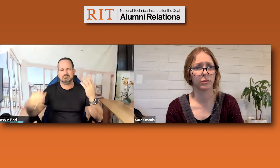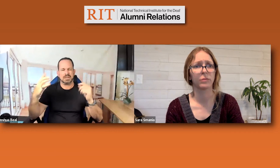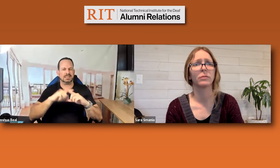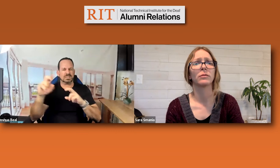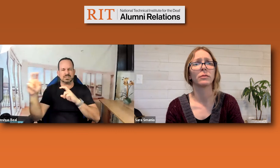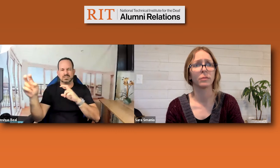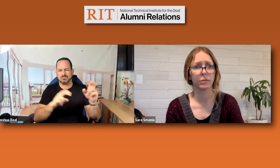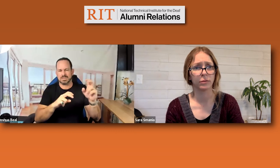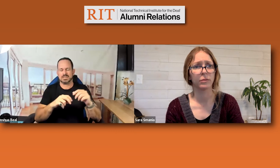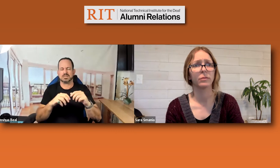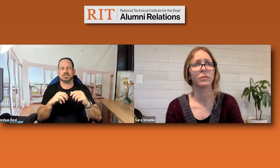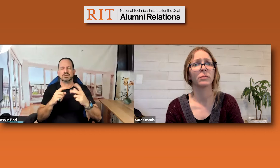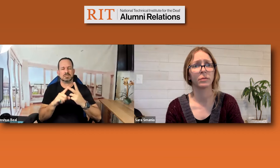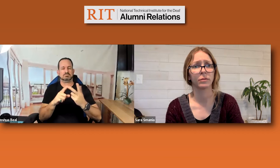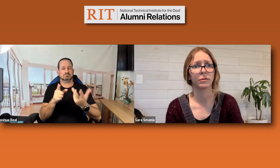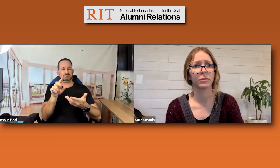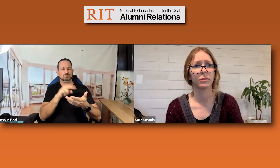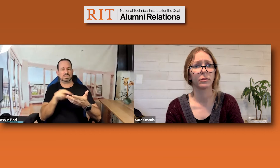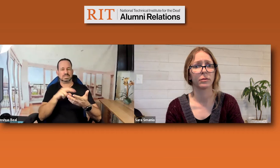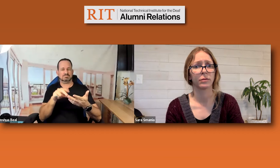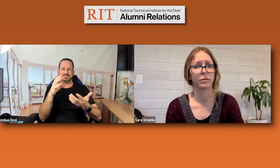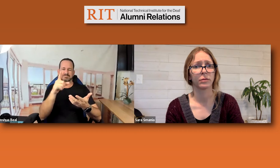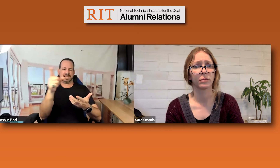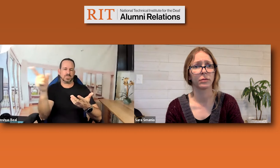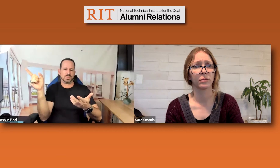If you just search that, there are a lot of different options that come up,